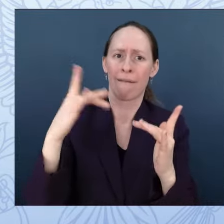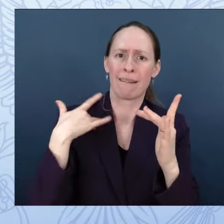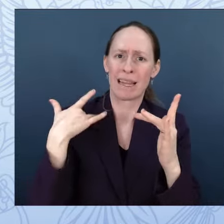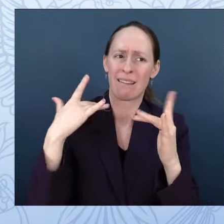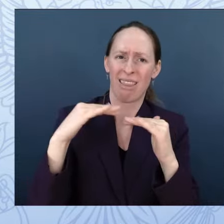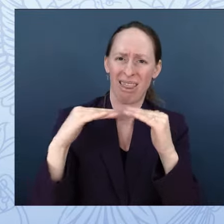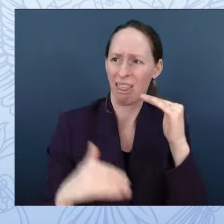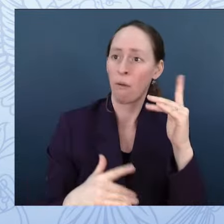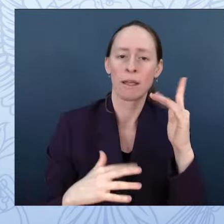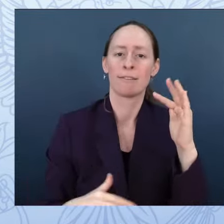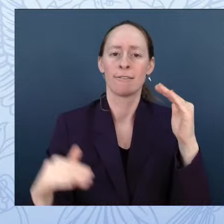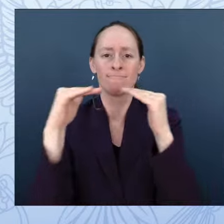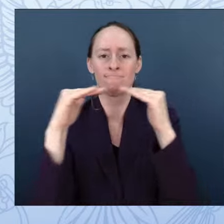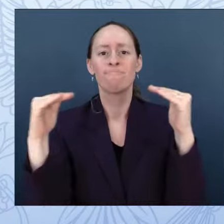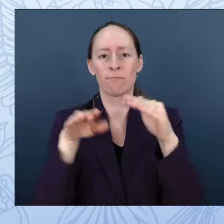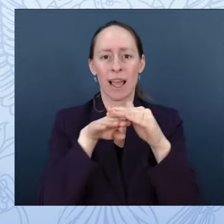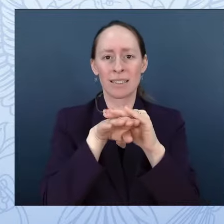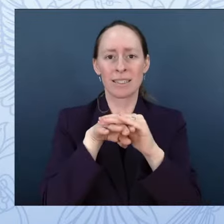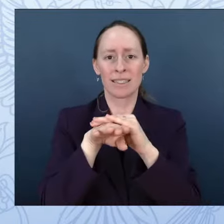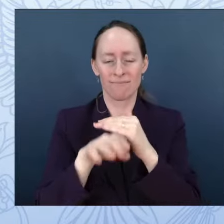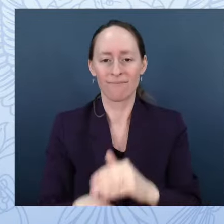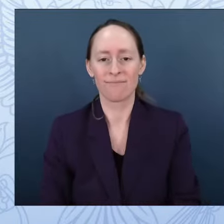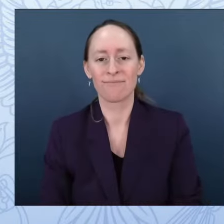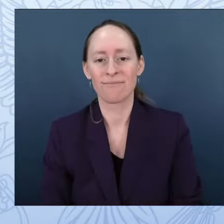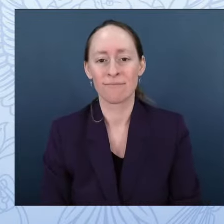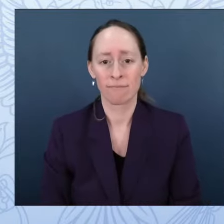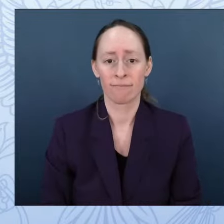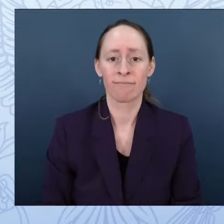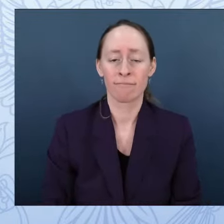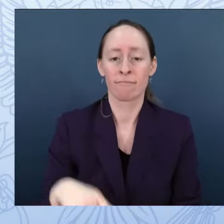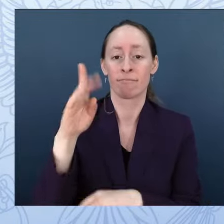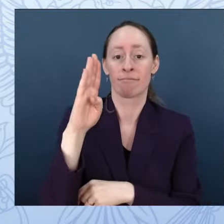Blue Cross and Blue Shield of Minnesota is committed to providing access to medical care